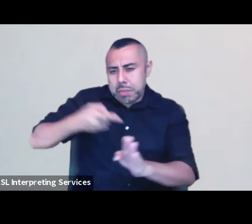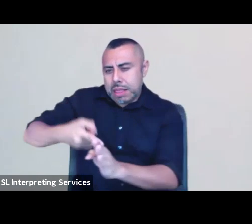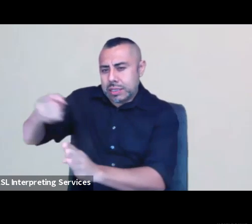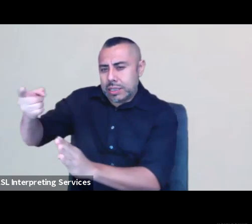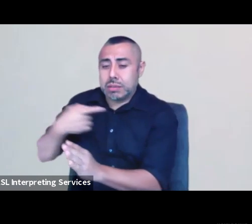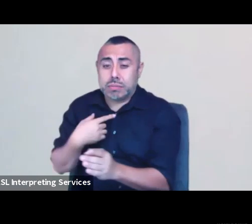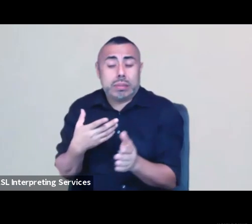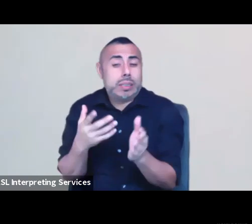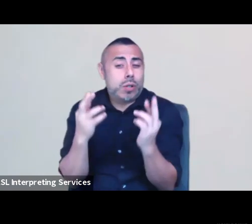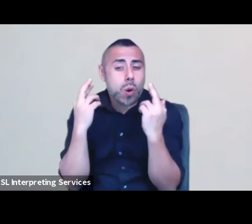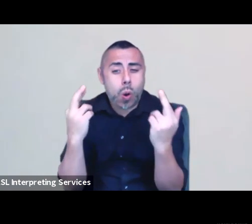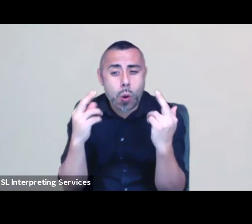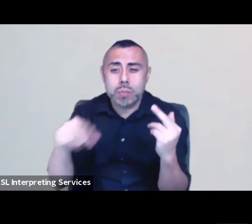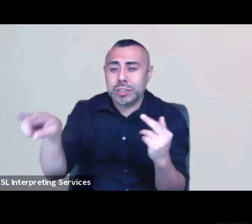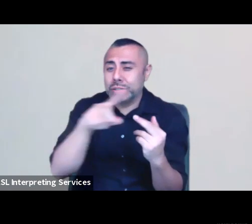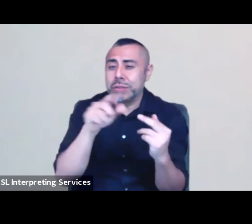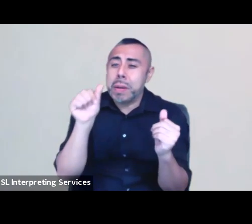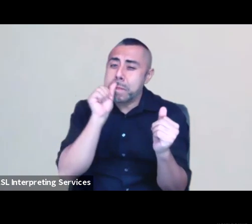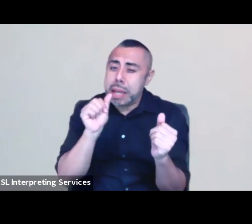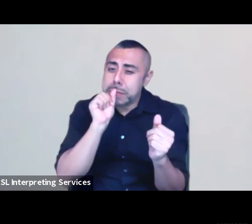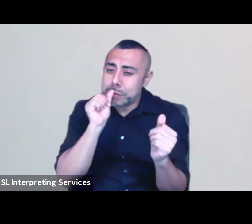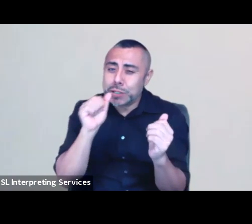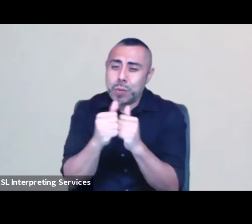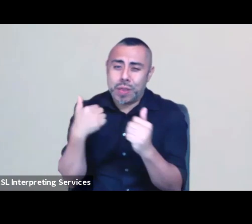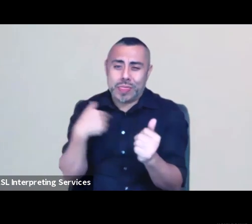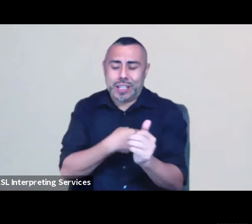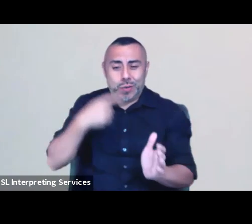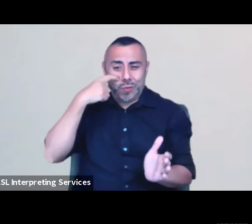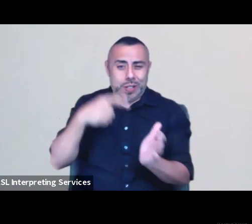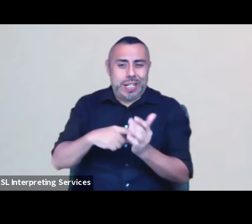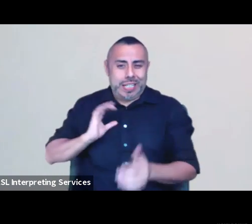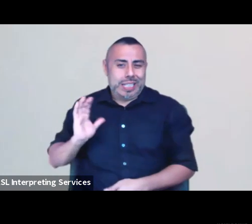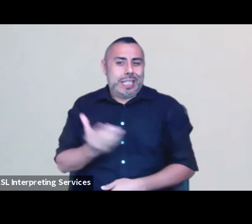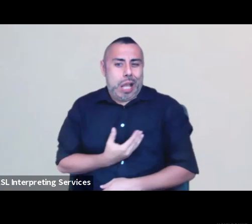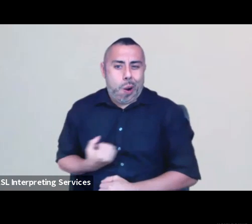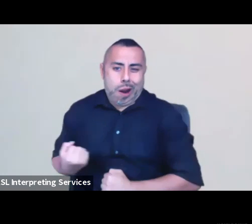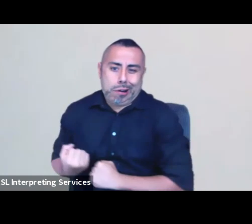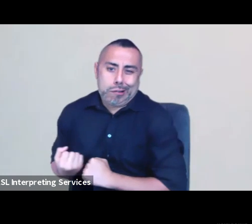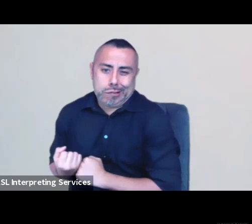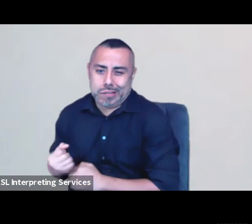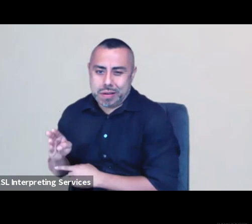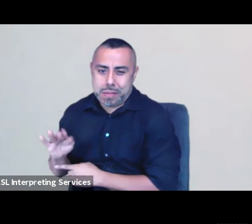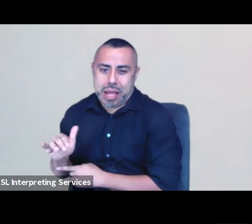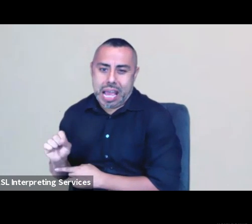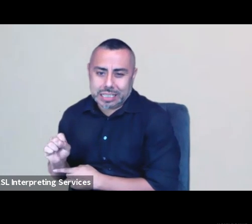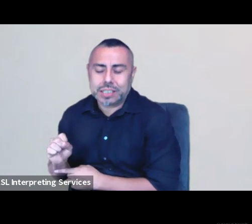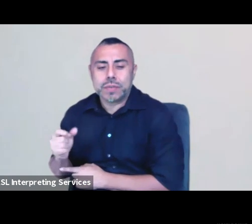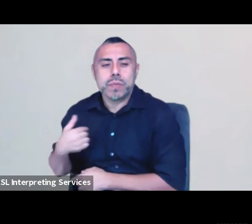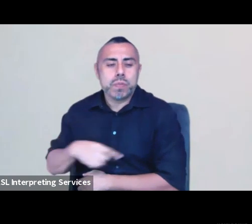as we recognize that bias that we have and work towards identifying and sharing resources